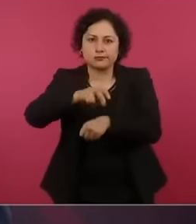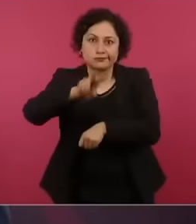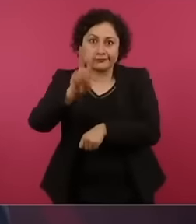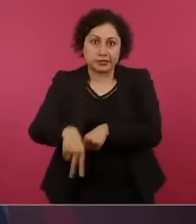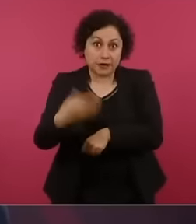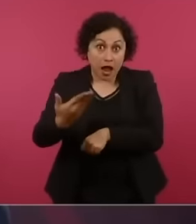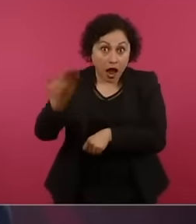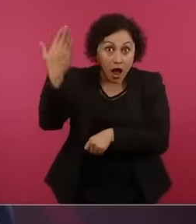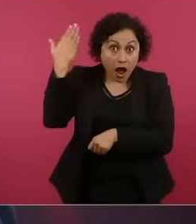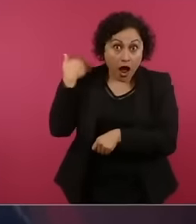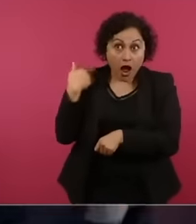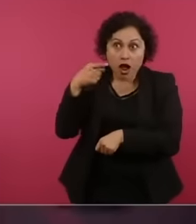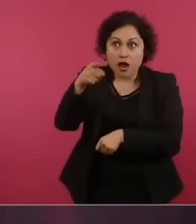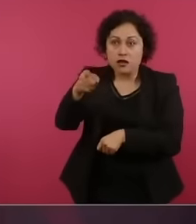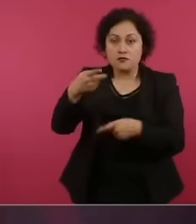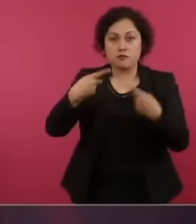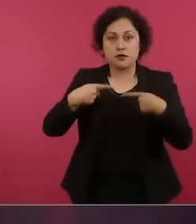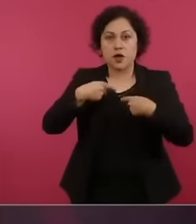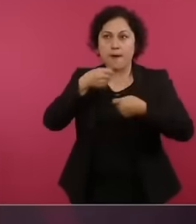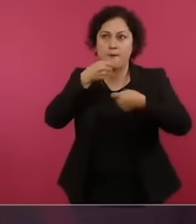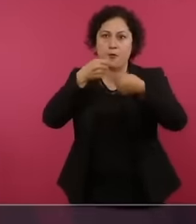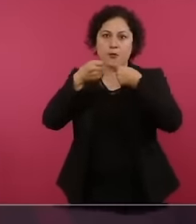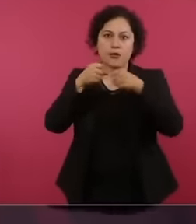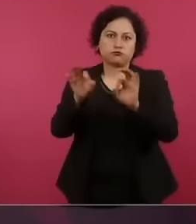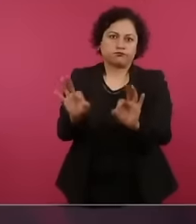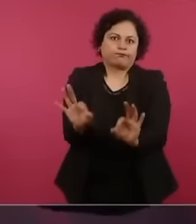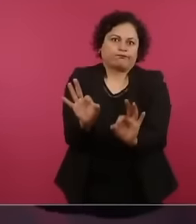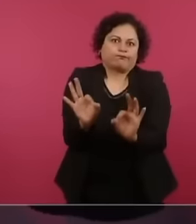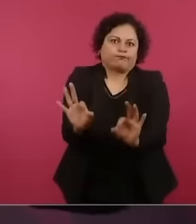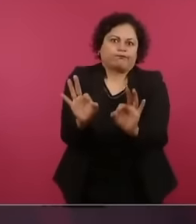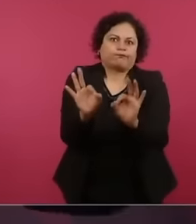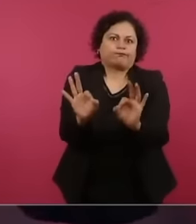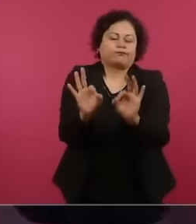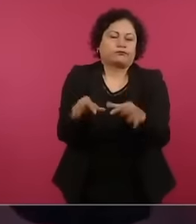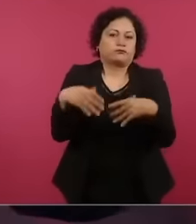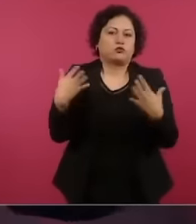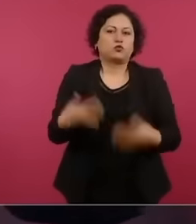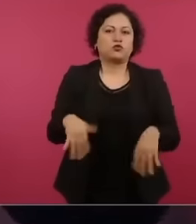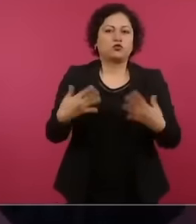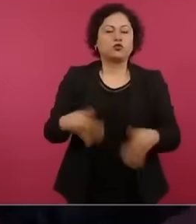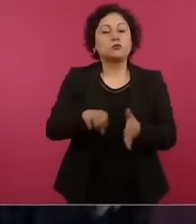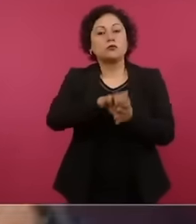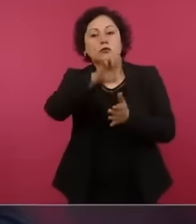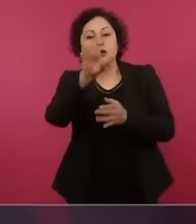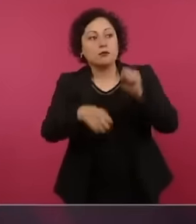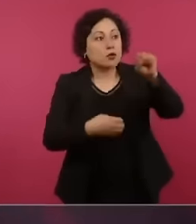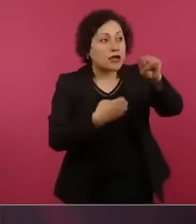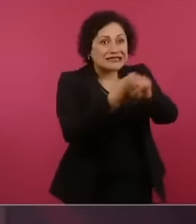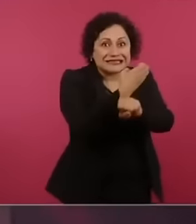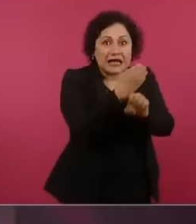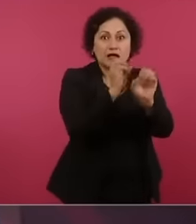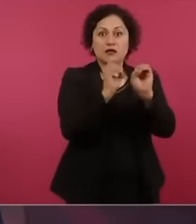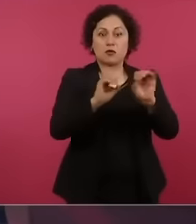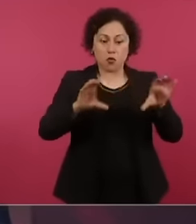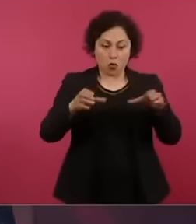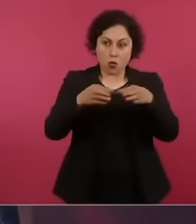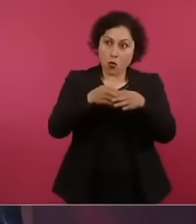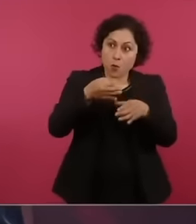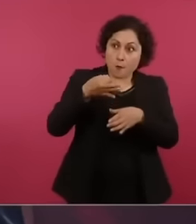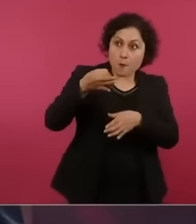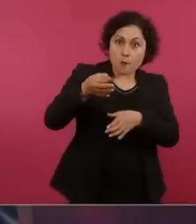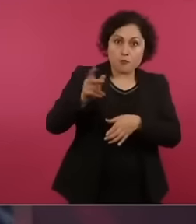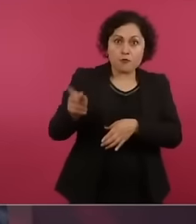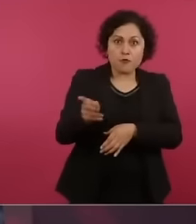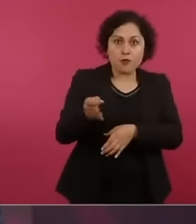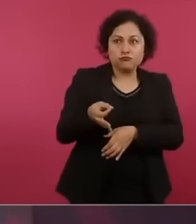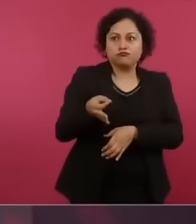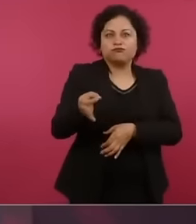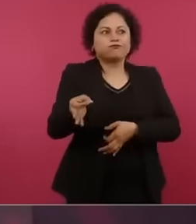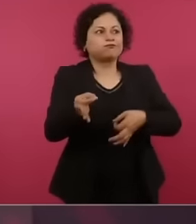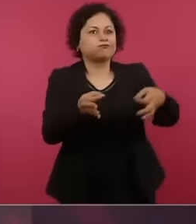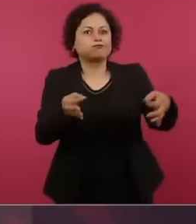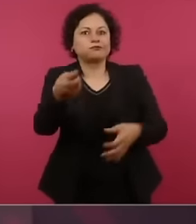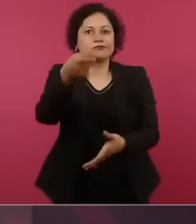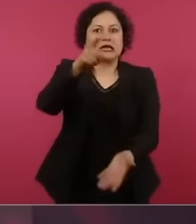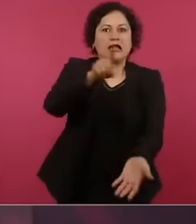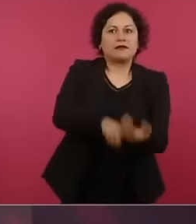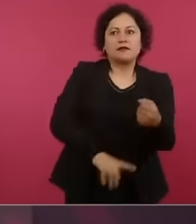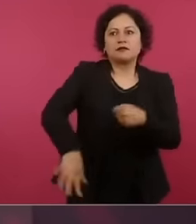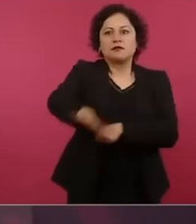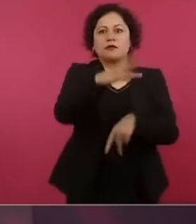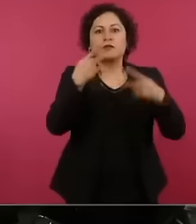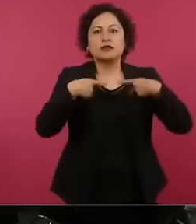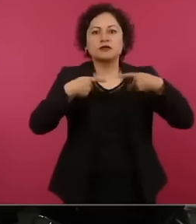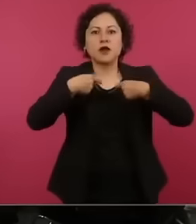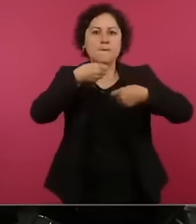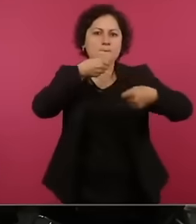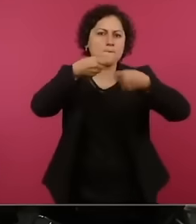news anchors they were institutions in the regions in the towns in the States the